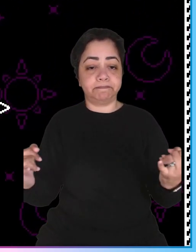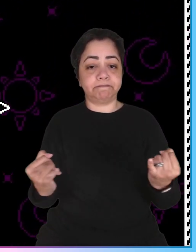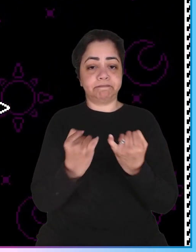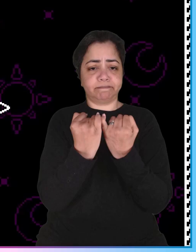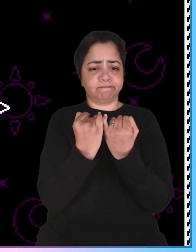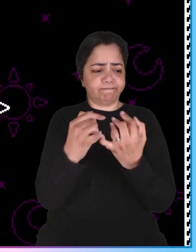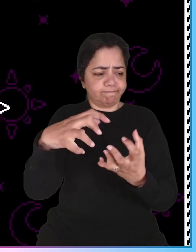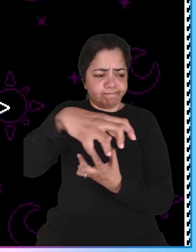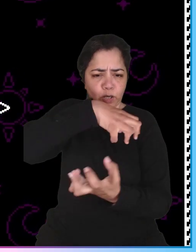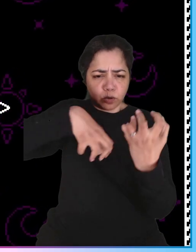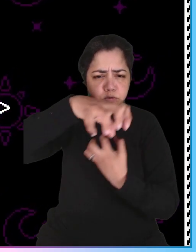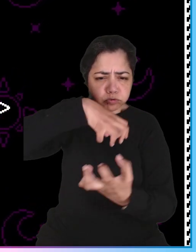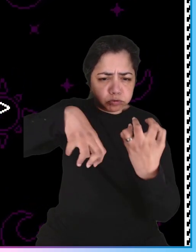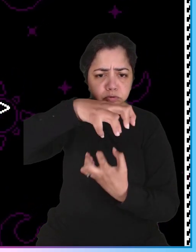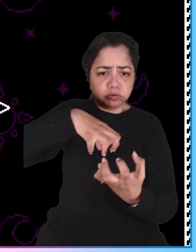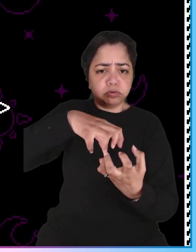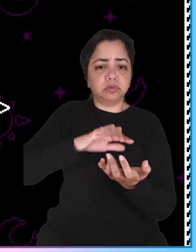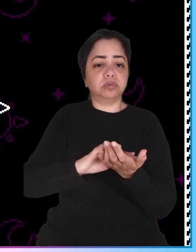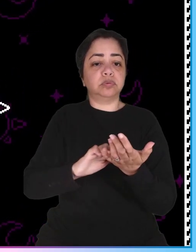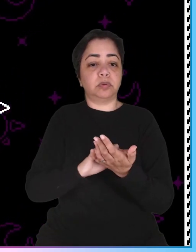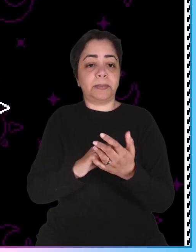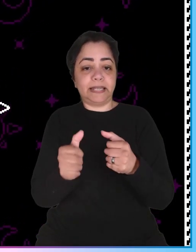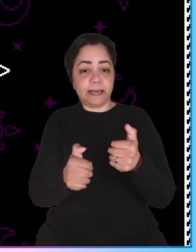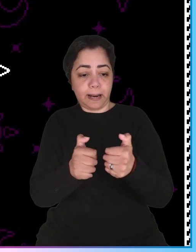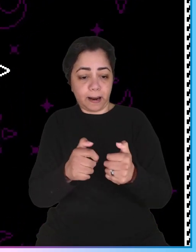These settings can be changed in large or small increments.